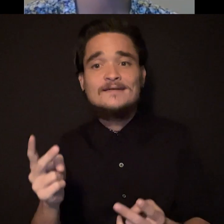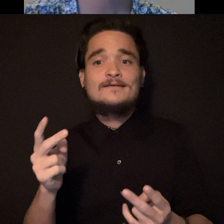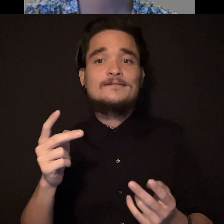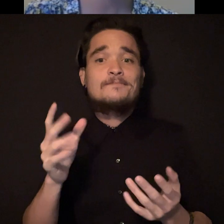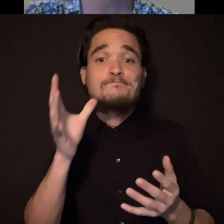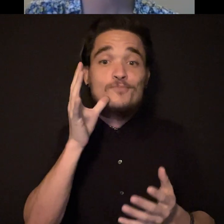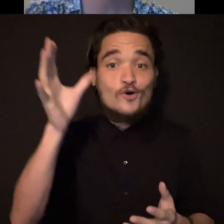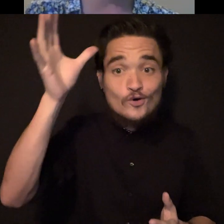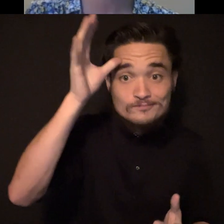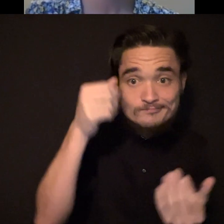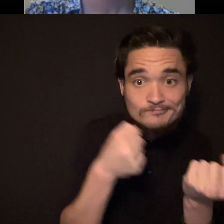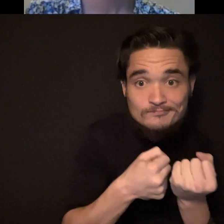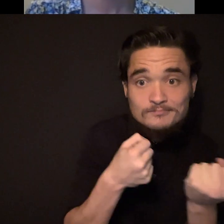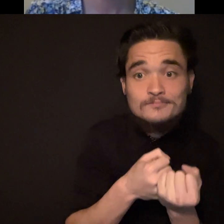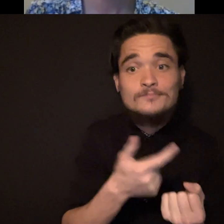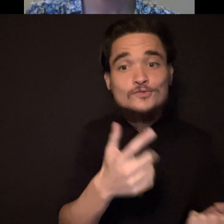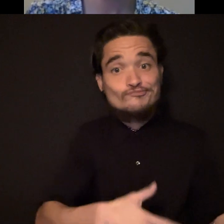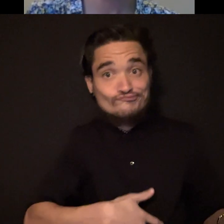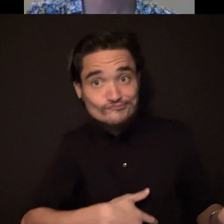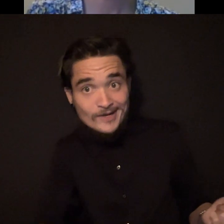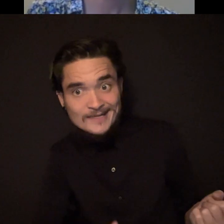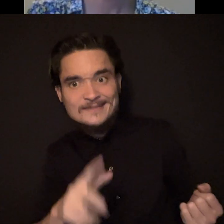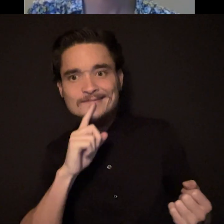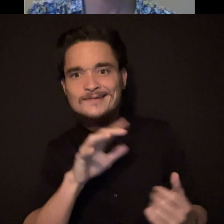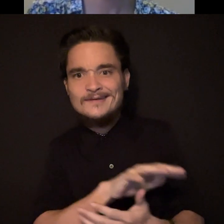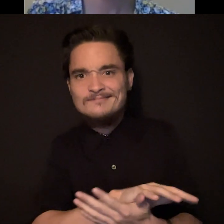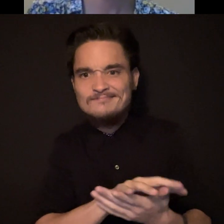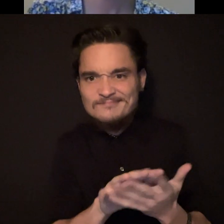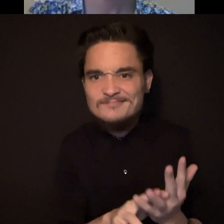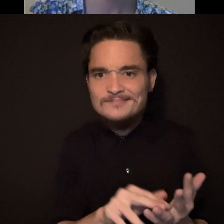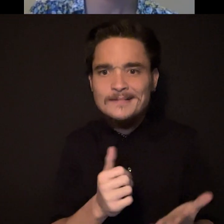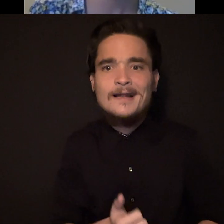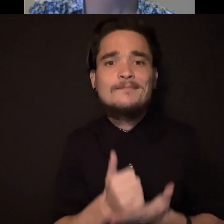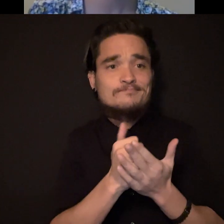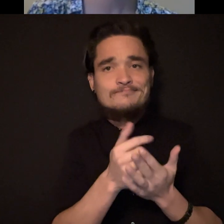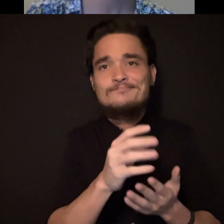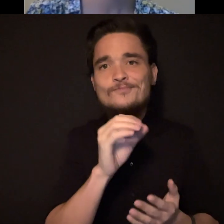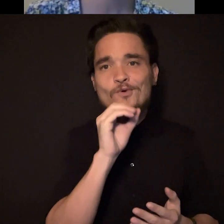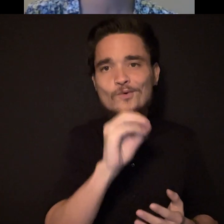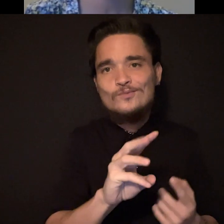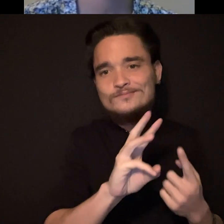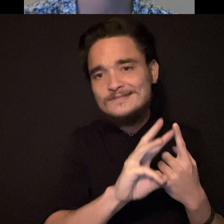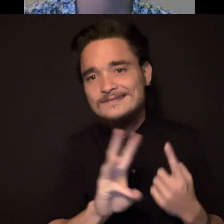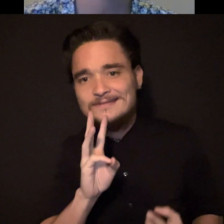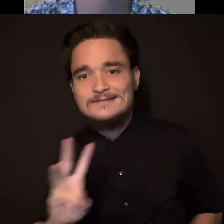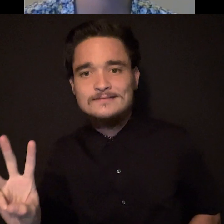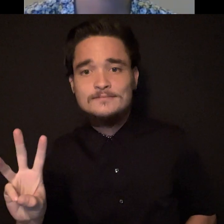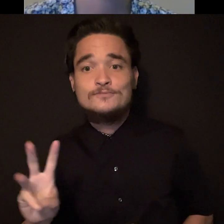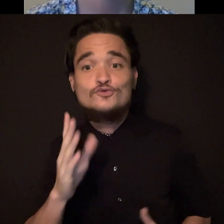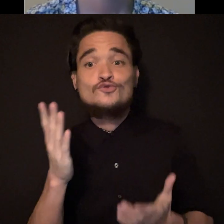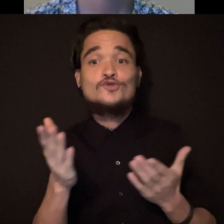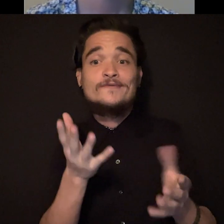and those serve pregnant people prenatally all the way up to age six for children.